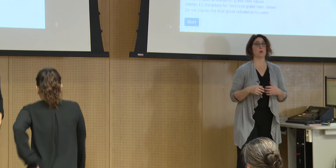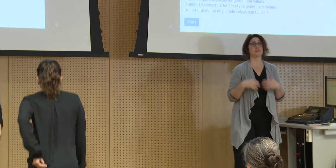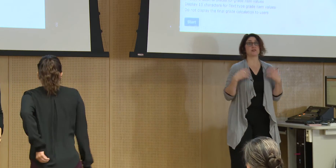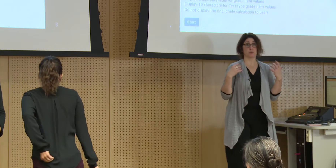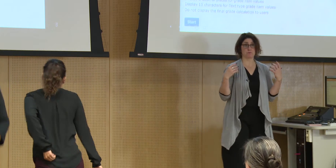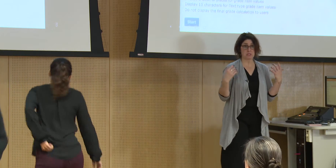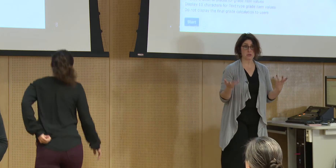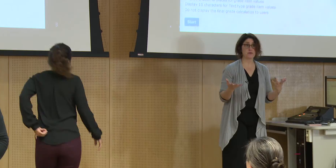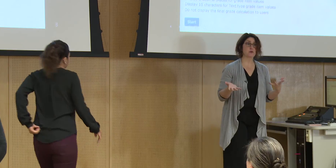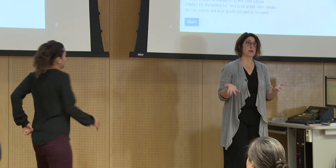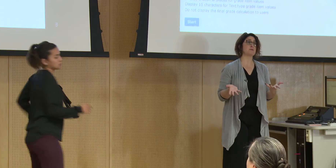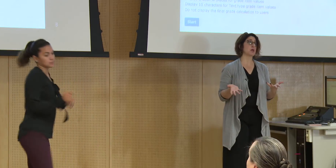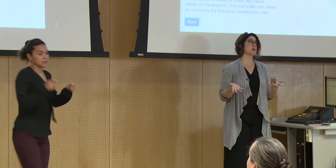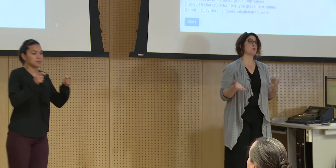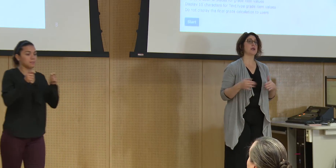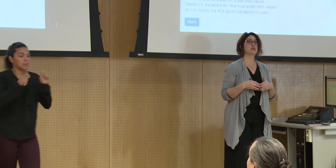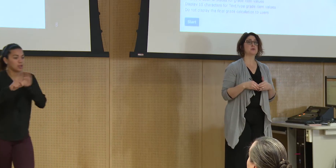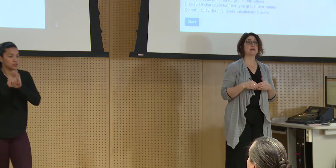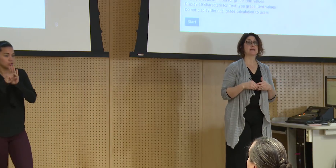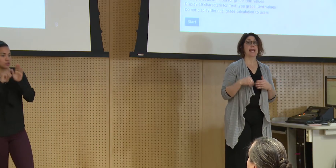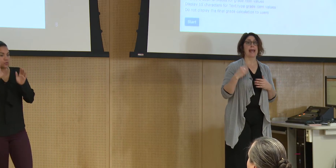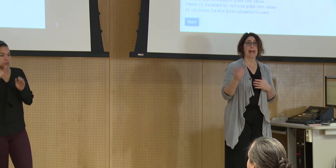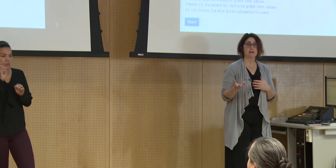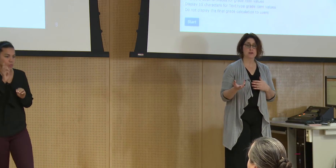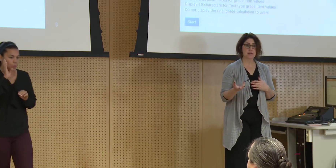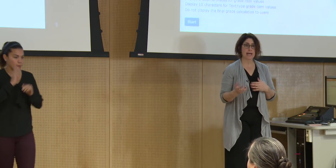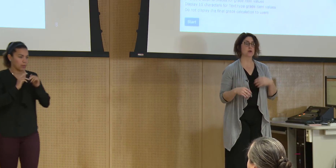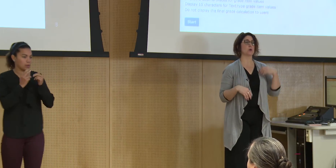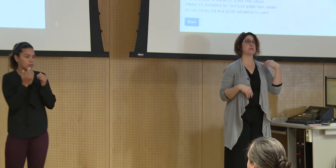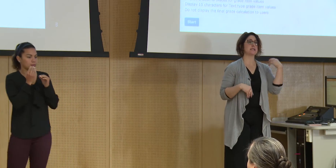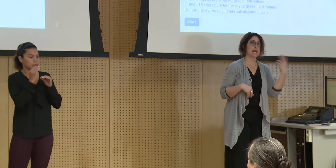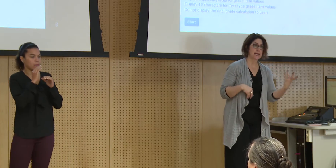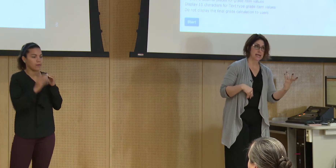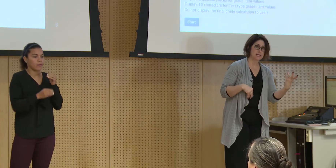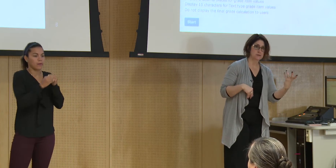the Gradebook, where you can add your categories, add items